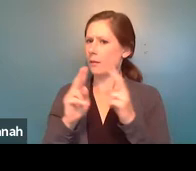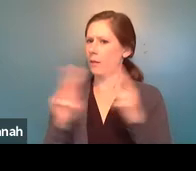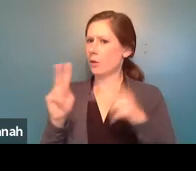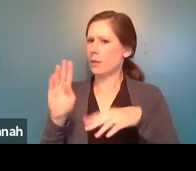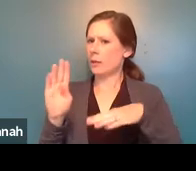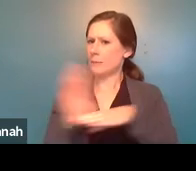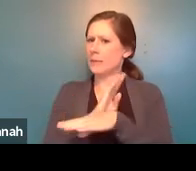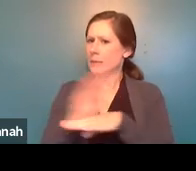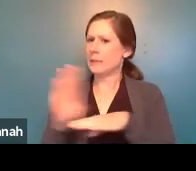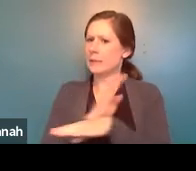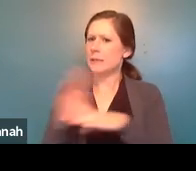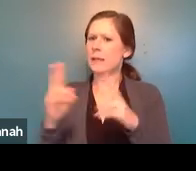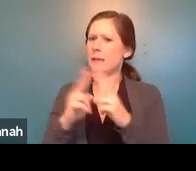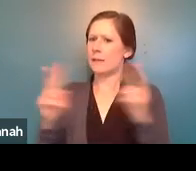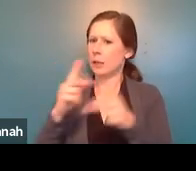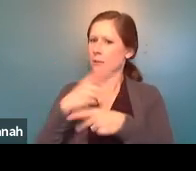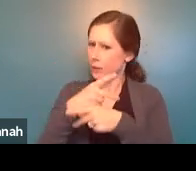and productive time, I think, for the Aquarium.